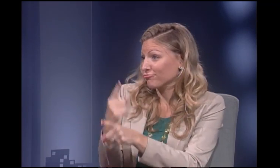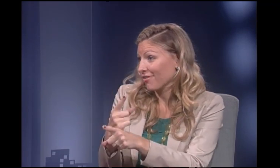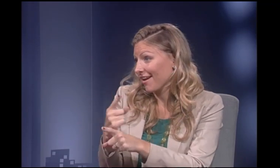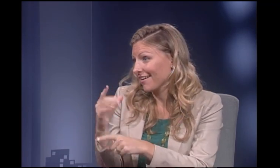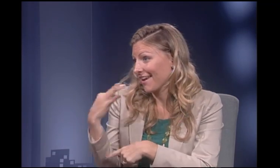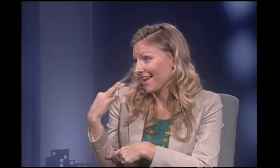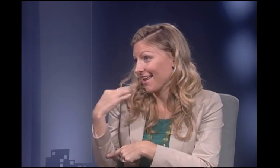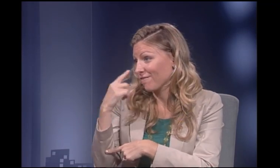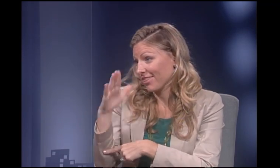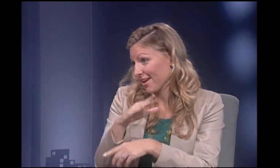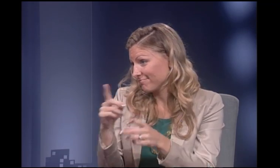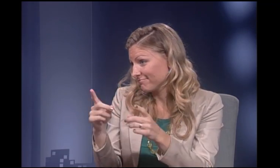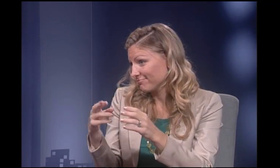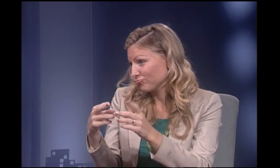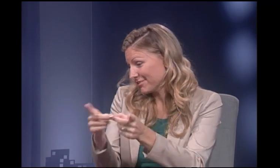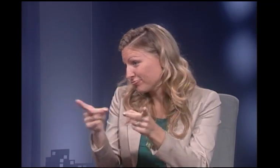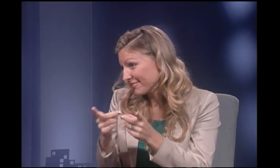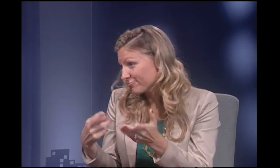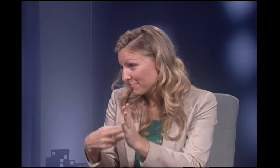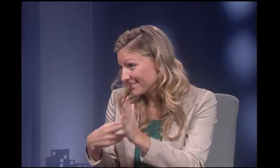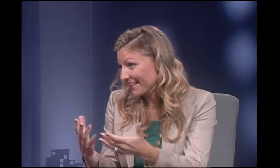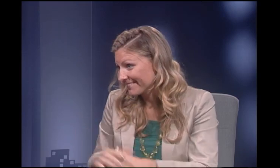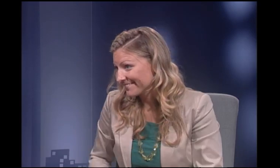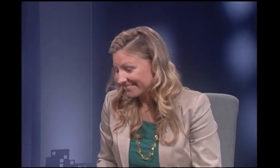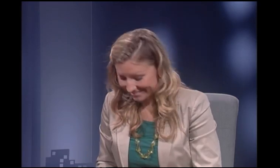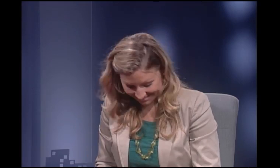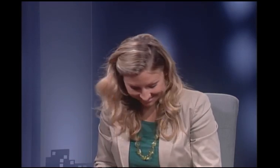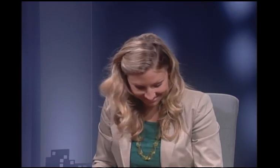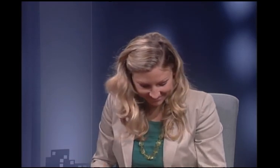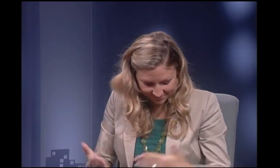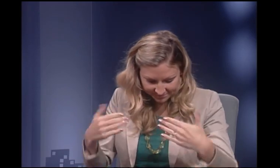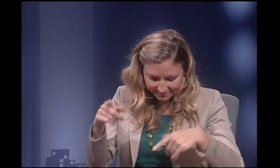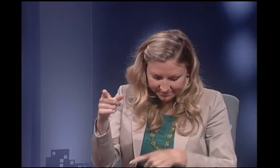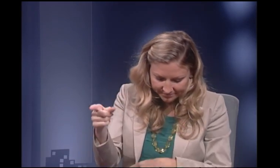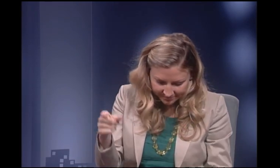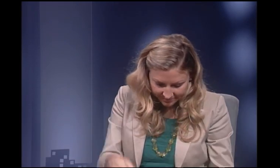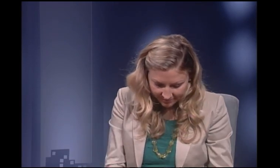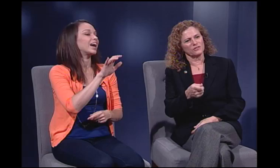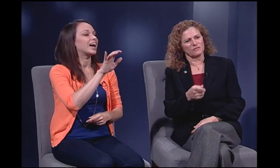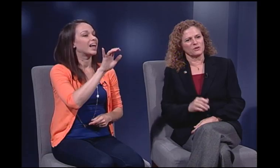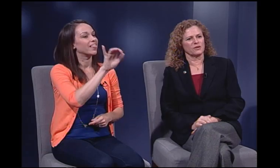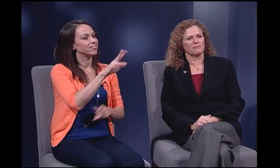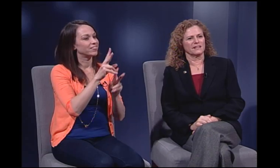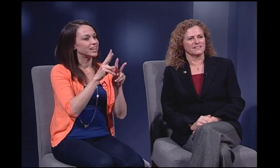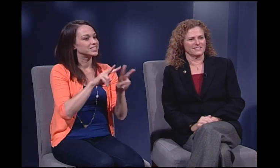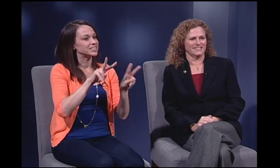of these topics so that they can choose the right candidate for their districts. Exactly, and that's the value of a program like this.